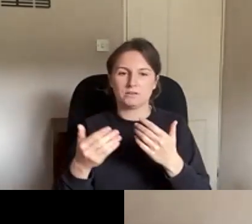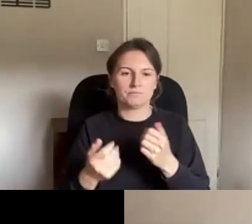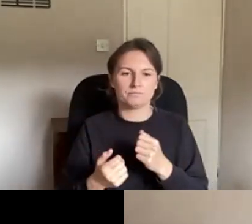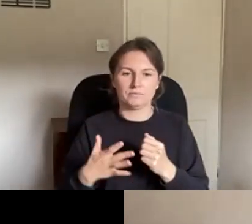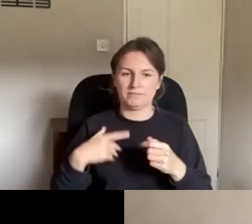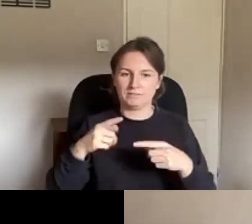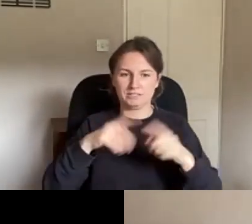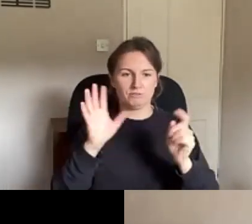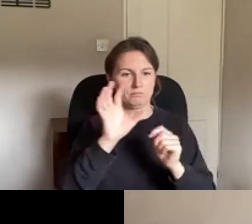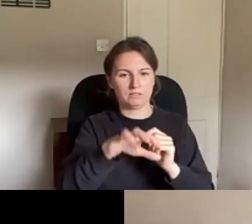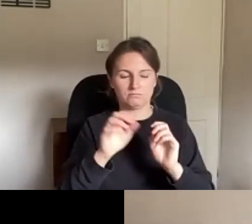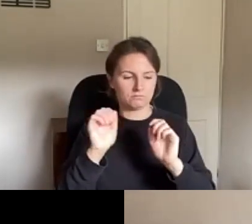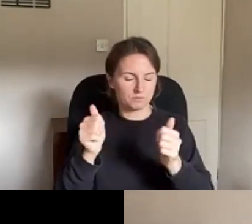Right to the point. Good.